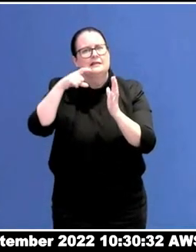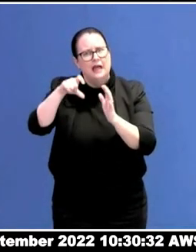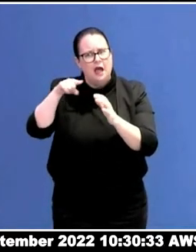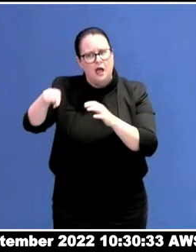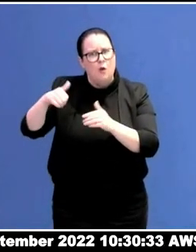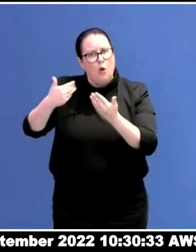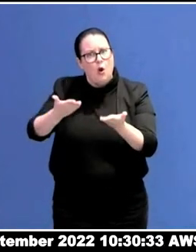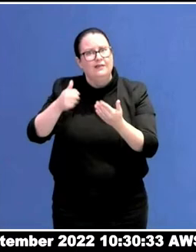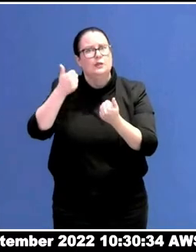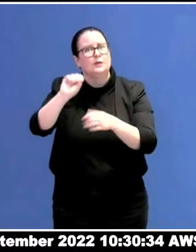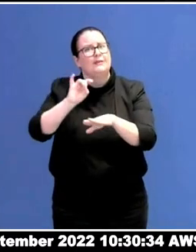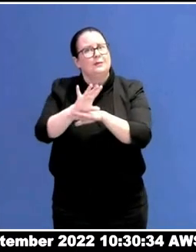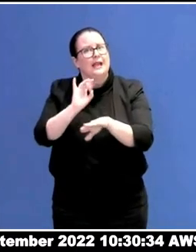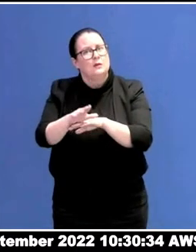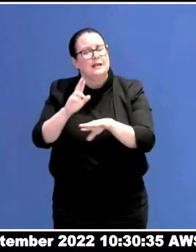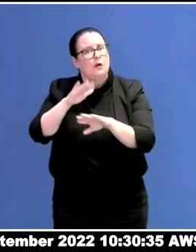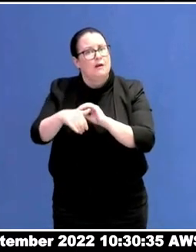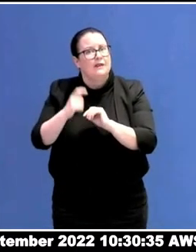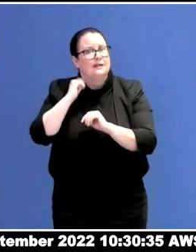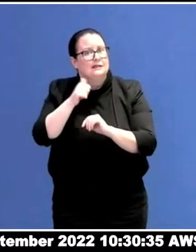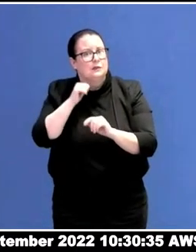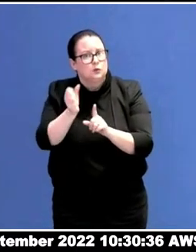Yes, they did. Did he take that up?